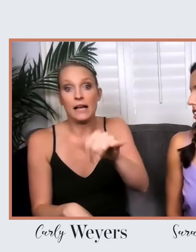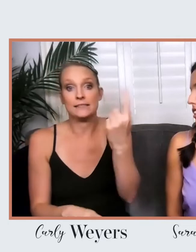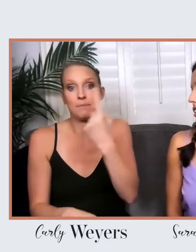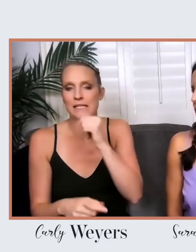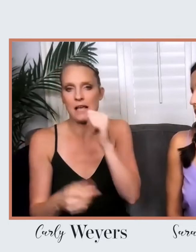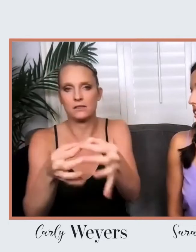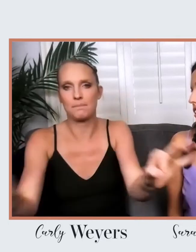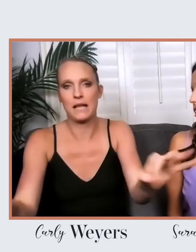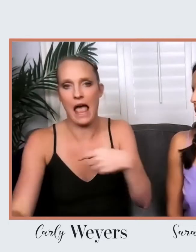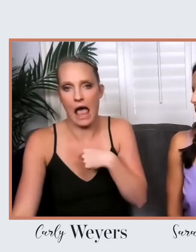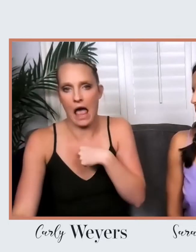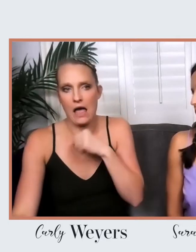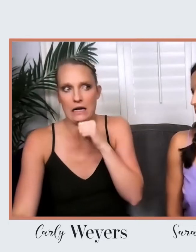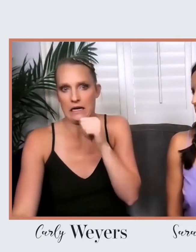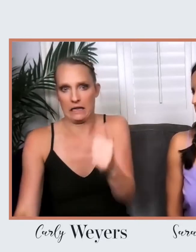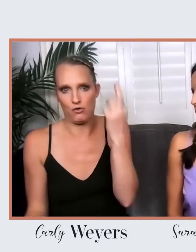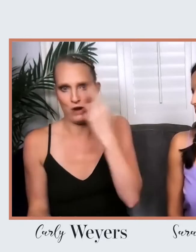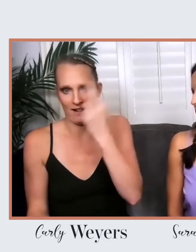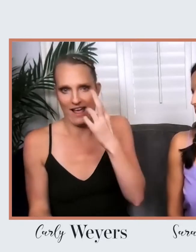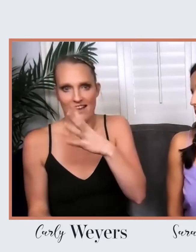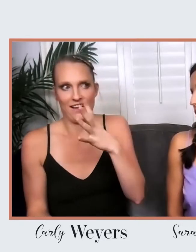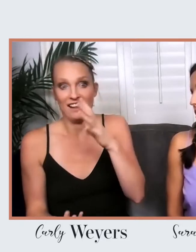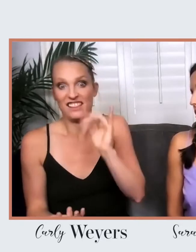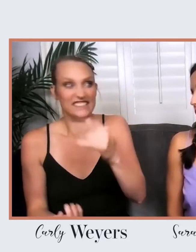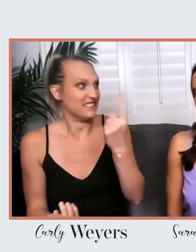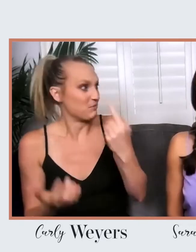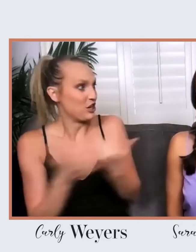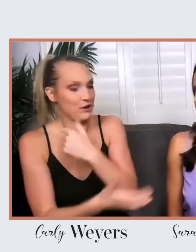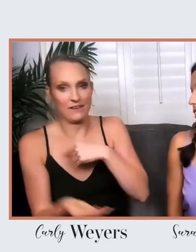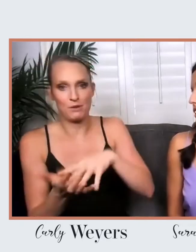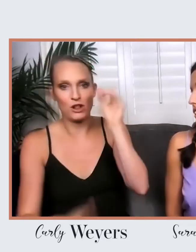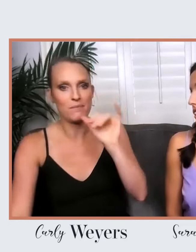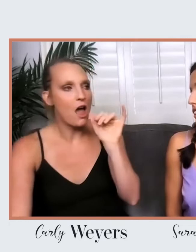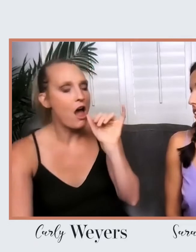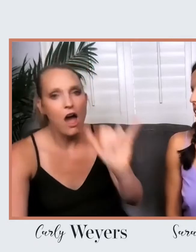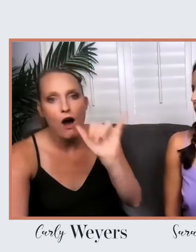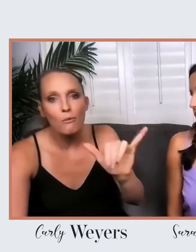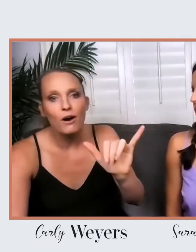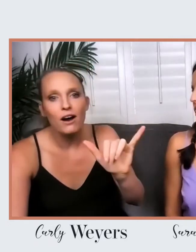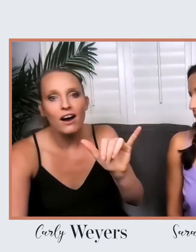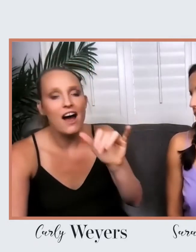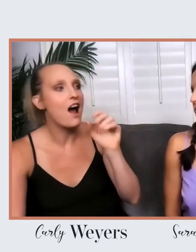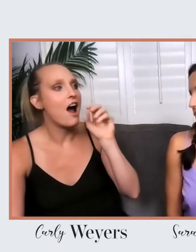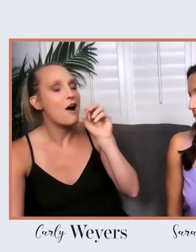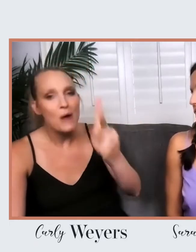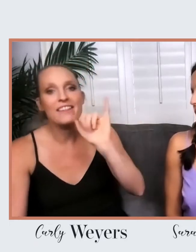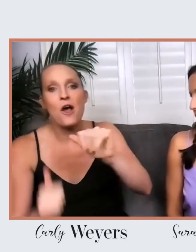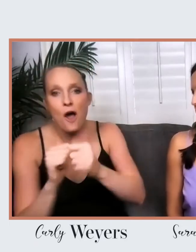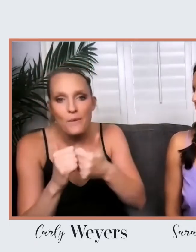And that's something that is not subtitled. So I never realized that. And that was something that was completely new to me. And I'm like, oh, okay.